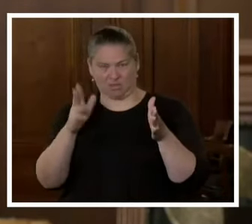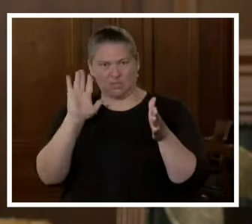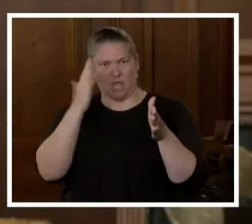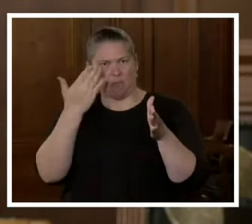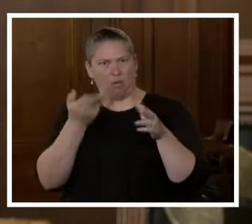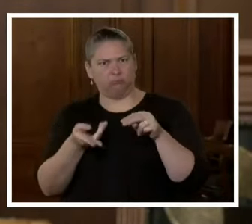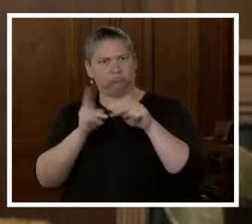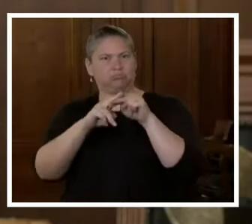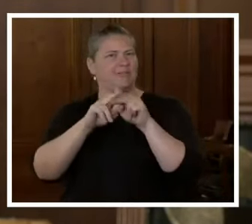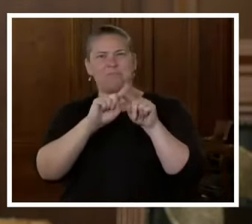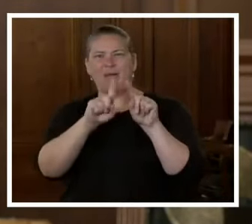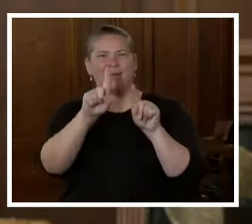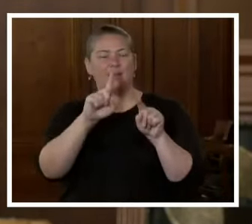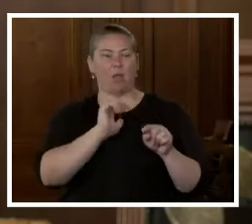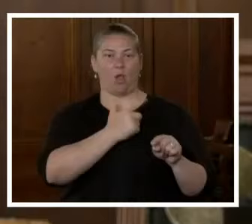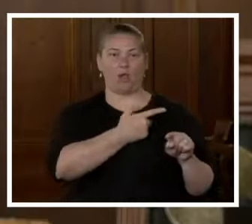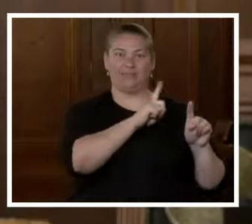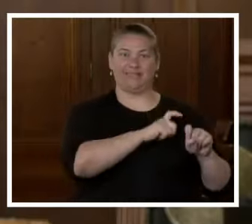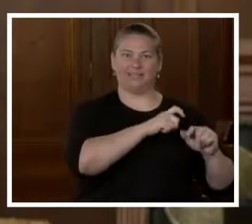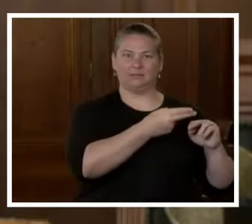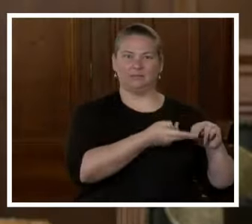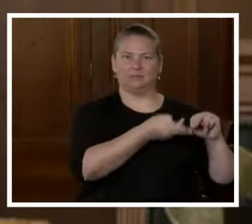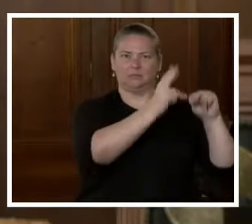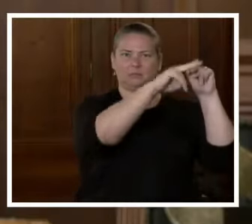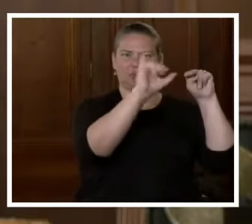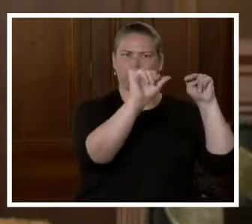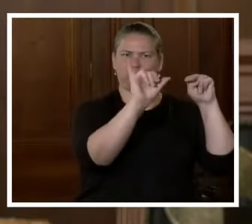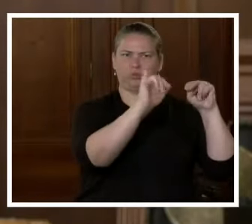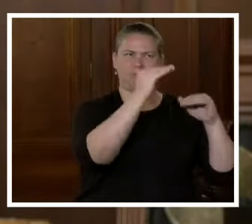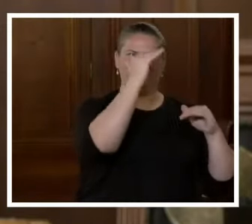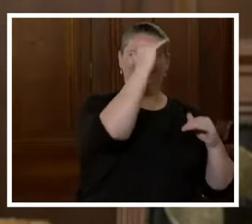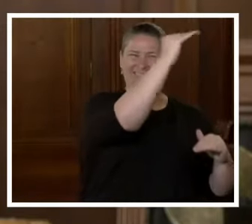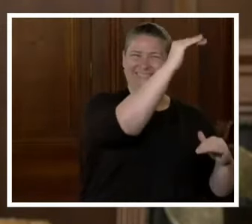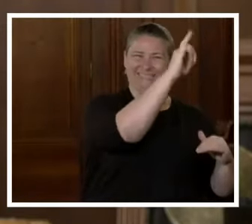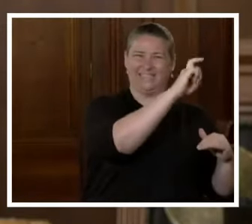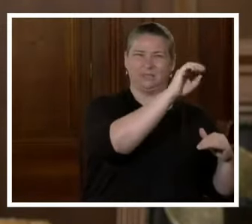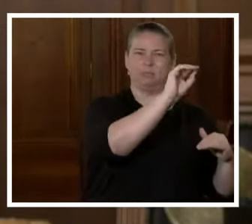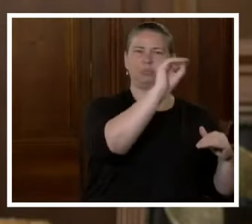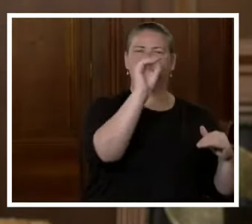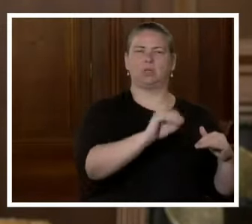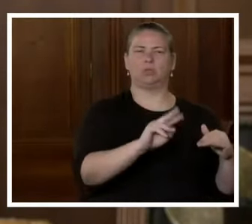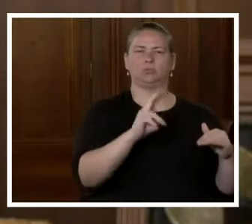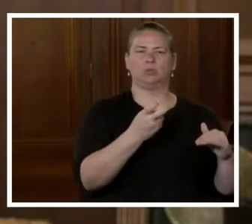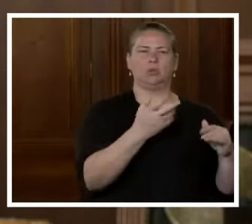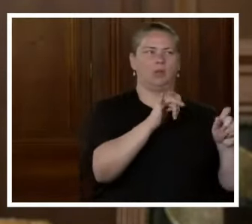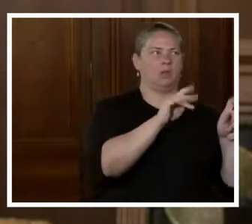ANYTHING LESS THAN 1 MEANS THE DISEASE ON OH A DOWNWARD SLOPE.